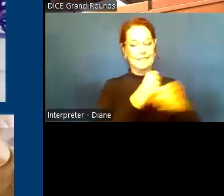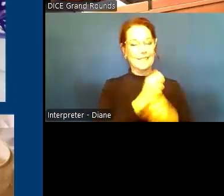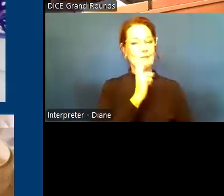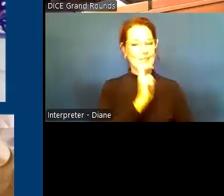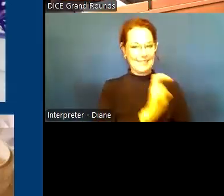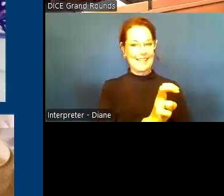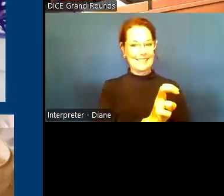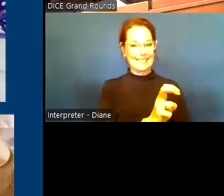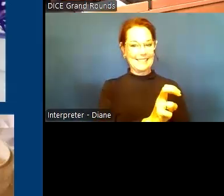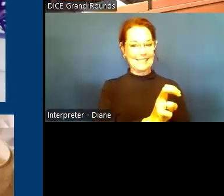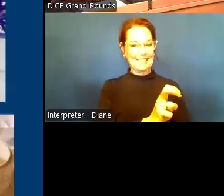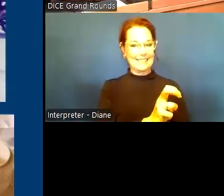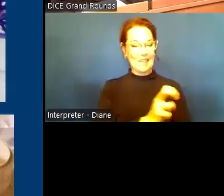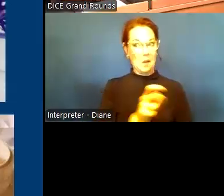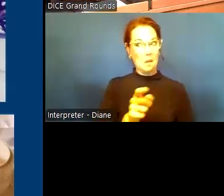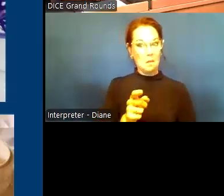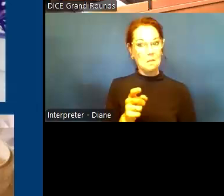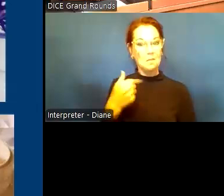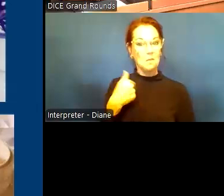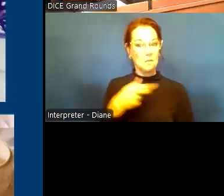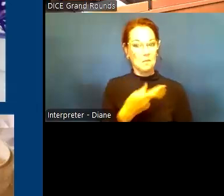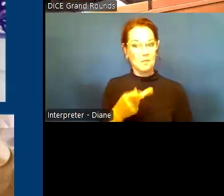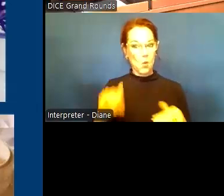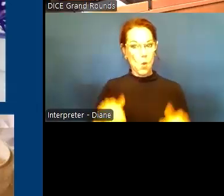see where this is going when we're growing up and we're having sibling fights and my parents would